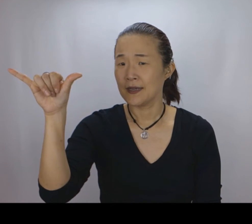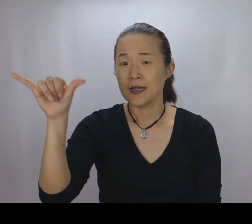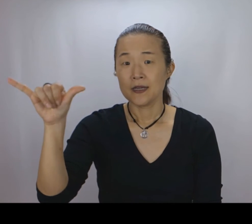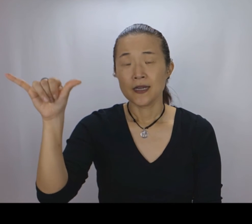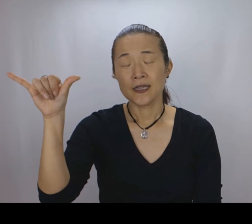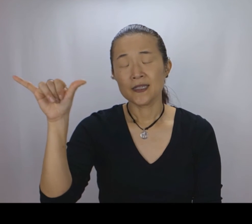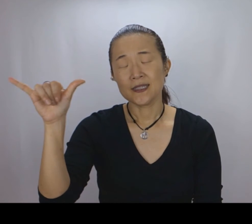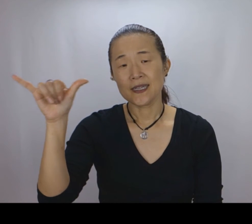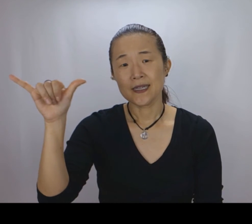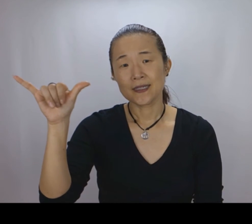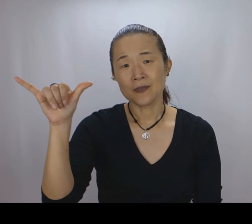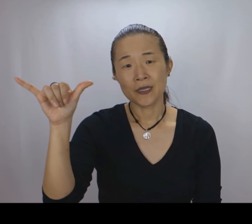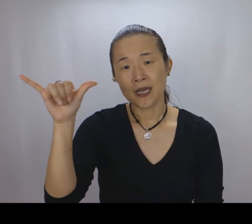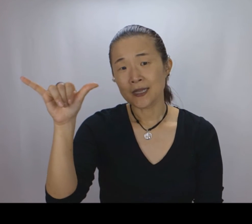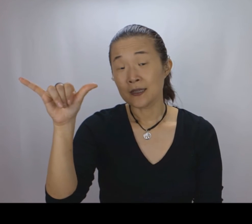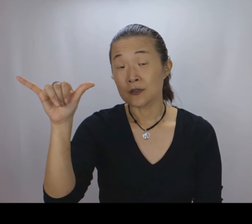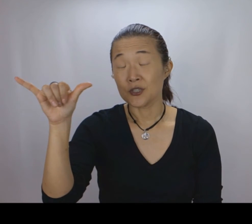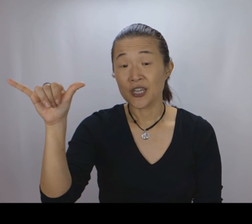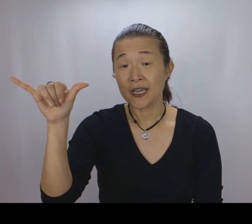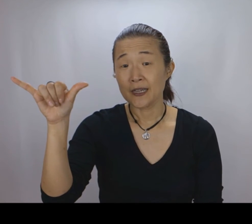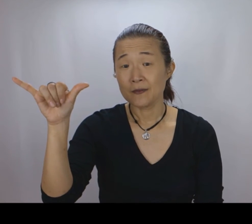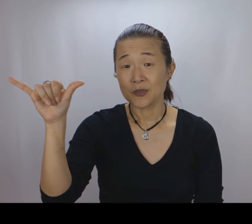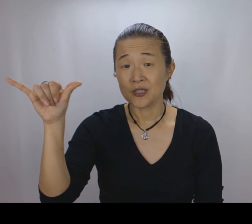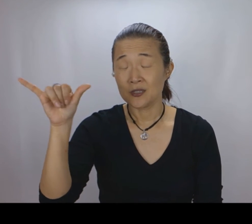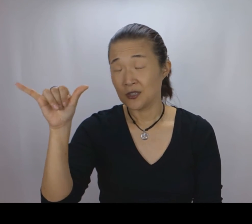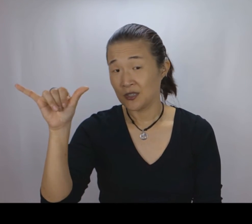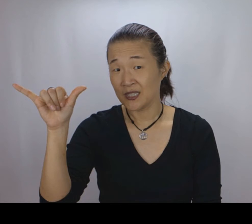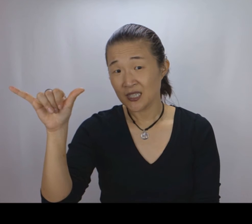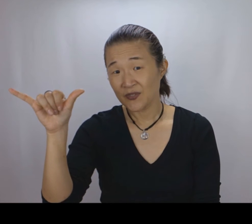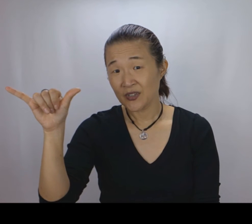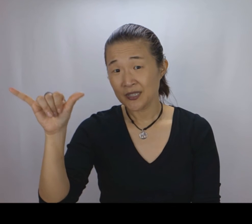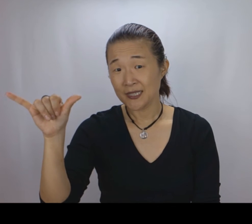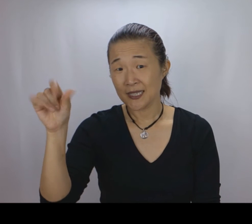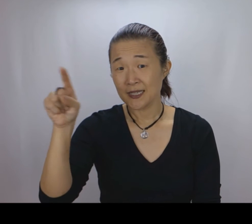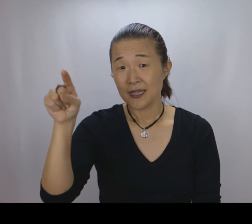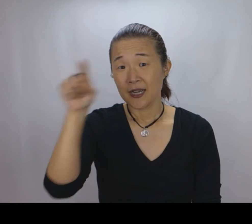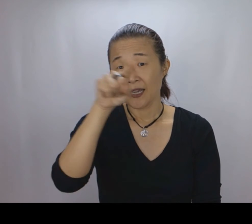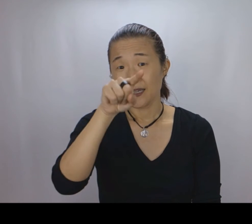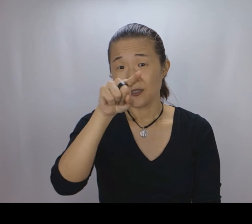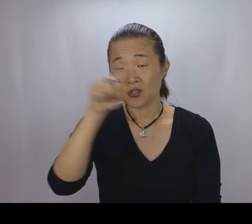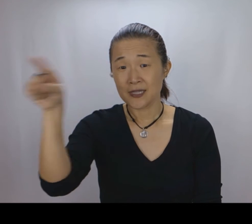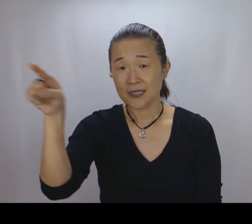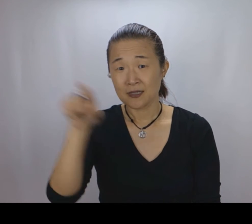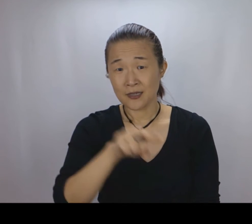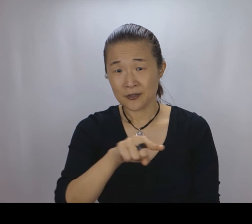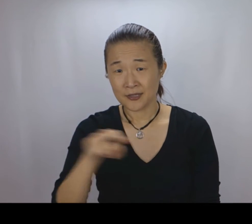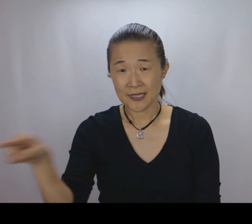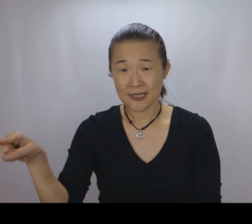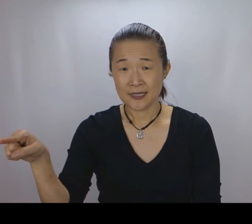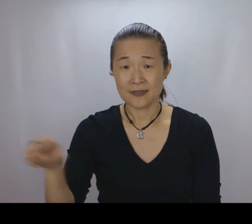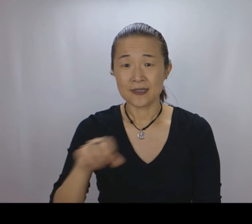And then "Z" is gonna be like the letter "J" but you're going use your index finger instead, and trace the letter "Z."